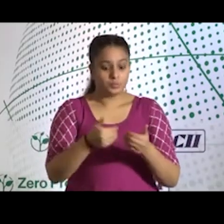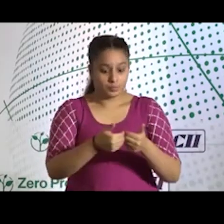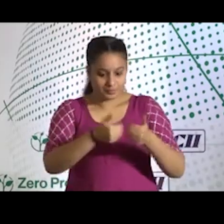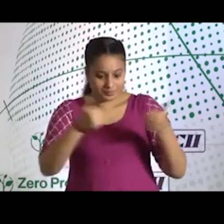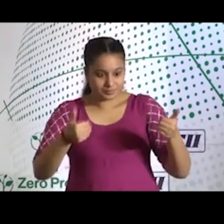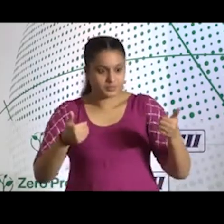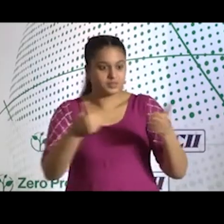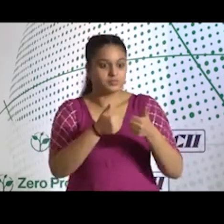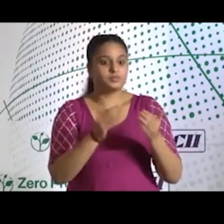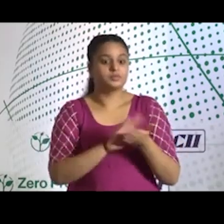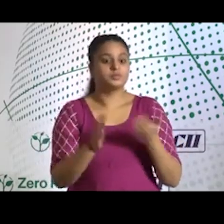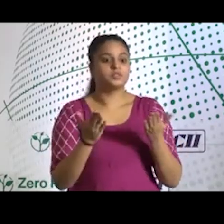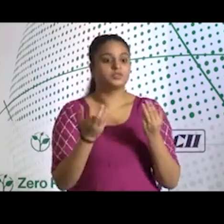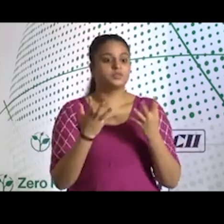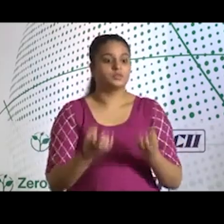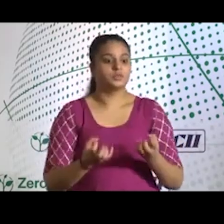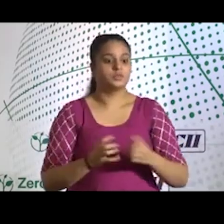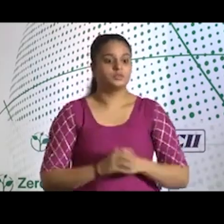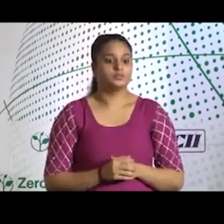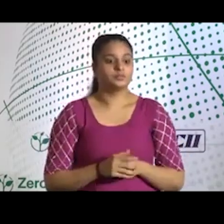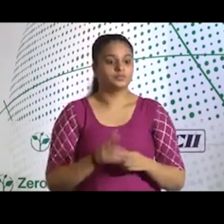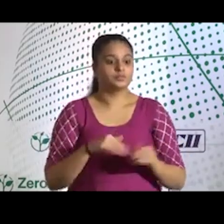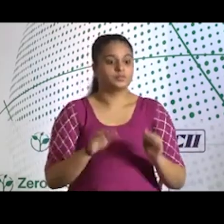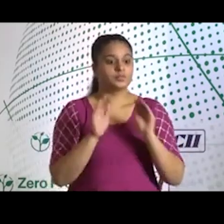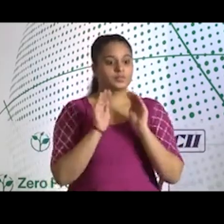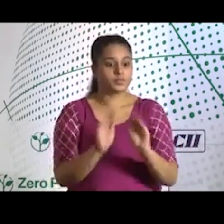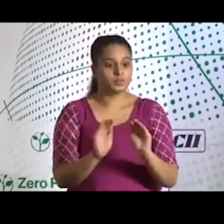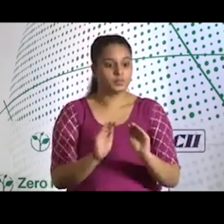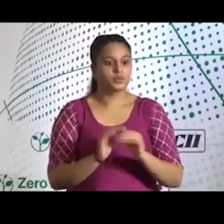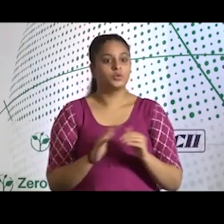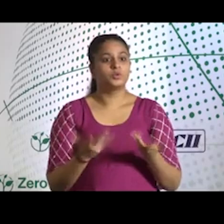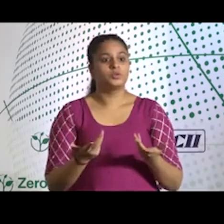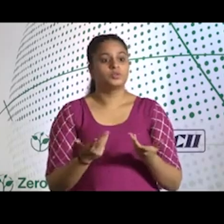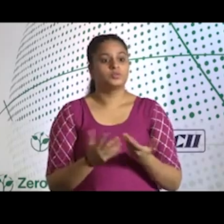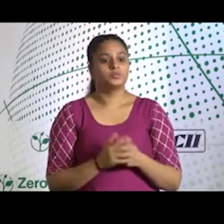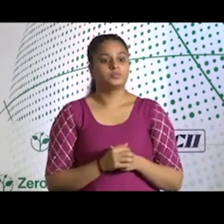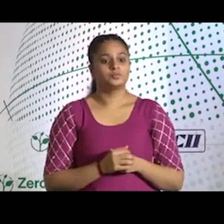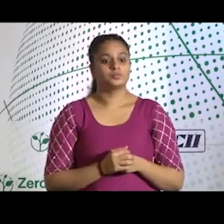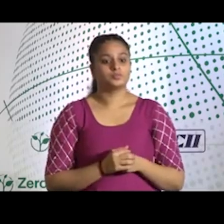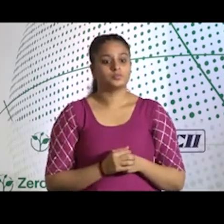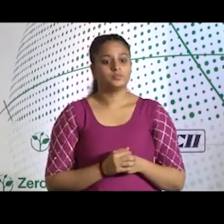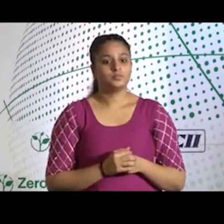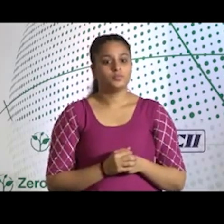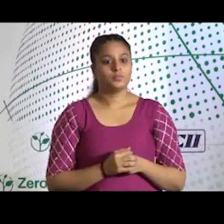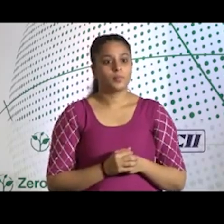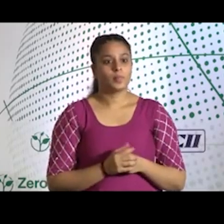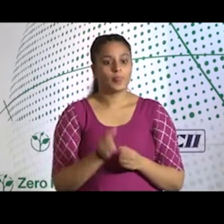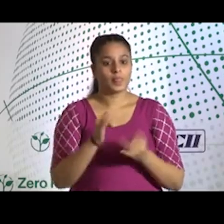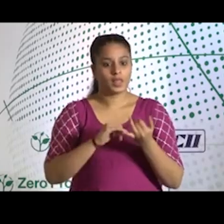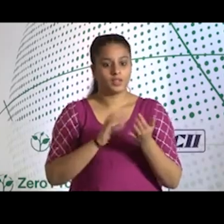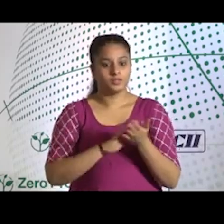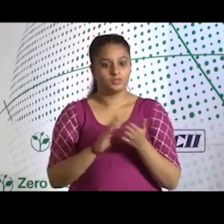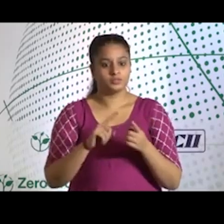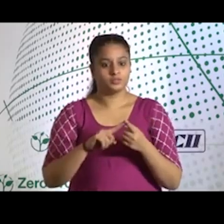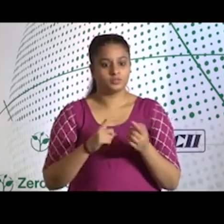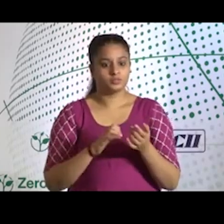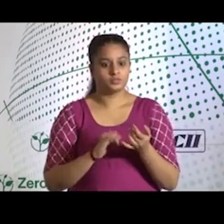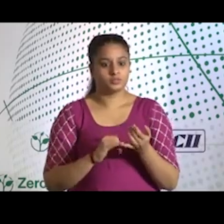So we been supported by the Tata Steel Foundation. Yunus Gap in Bangkok is likely to be supporting us further.